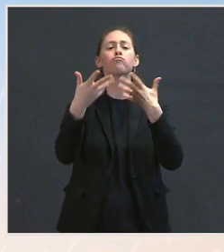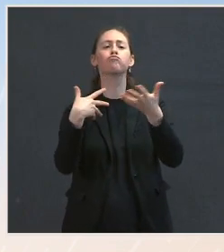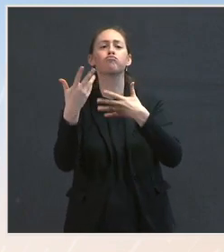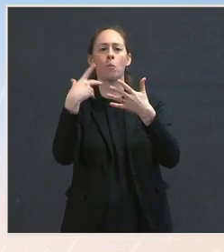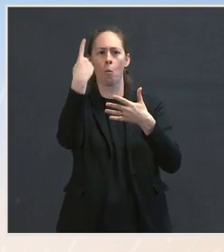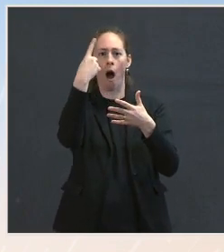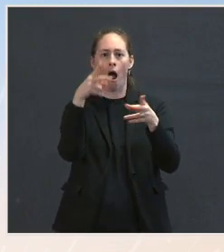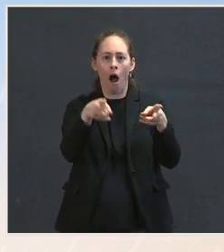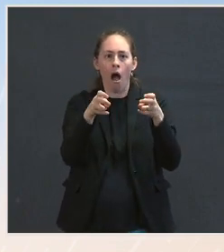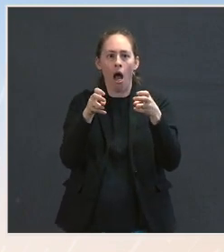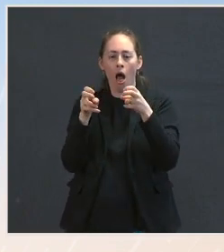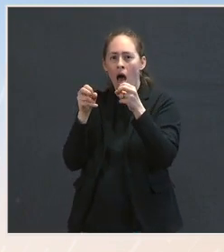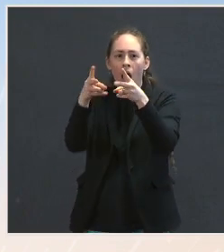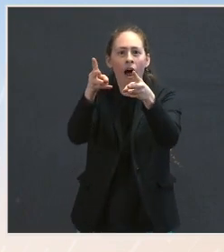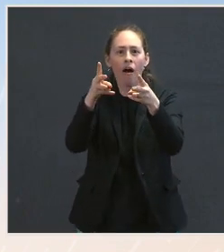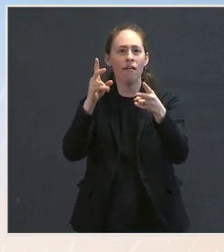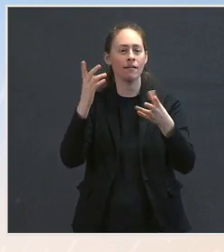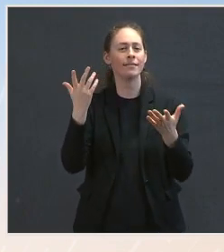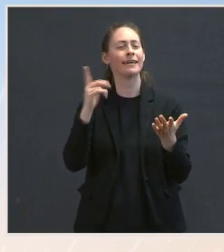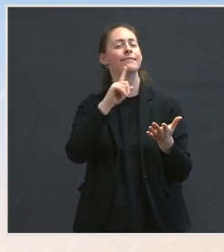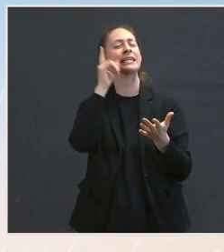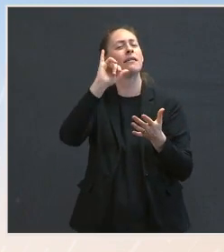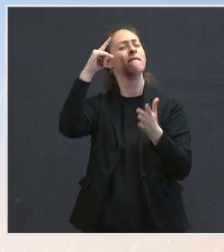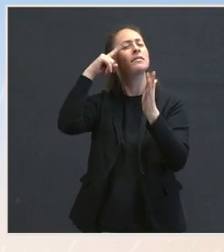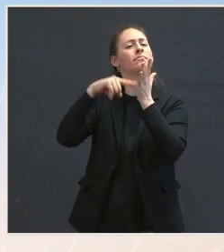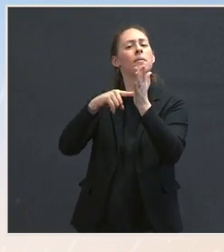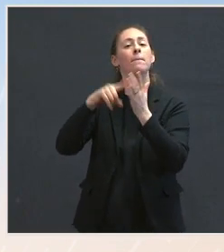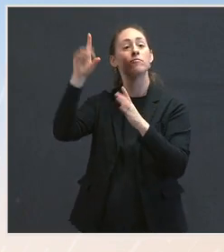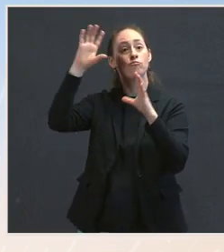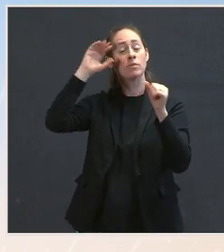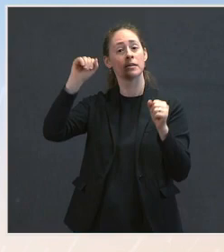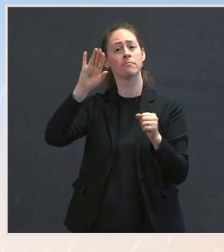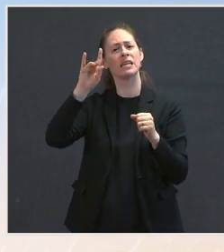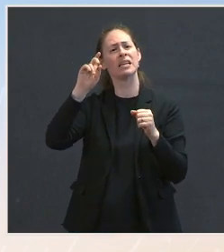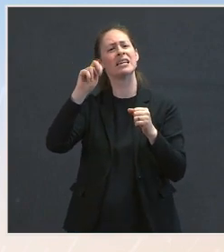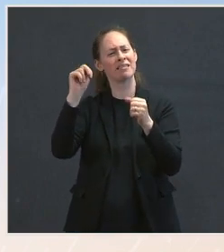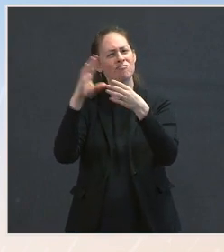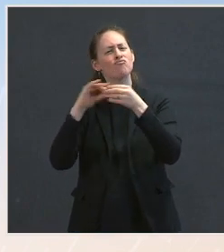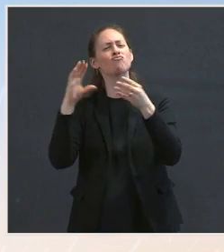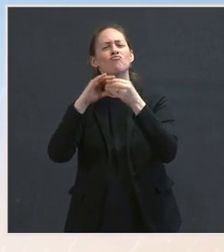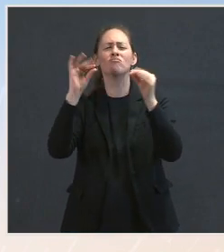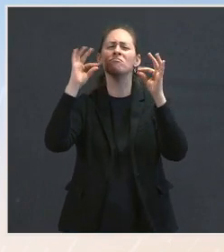and said positive things about a range of governors, Democrats and Republicans, who were stepping in